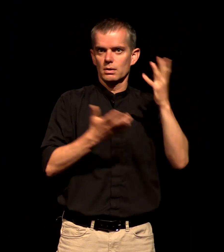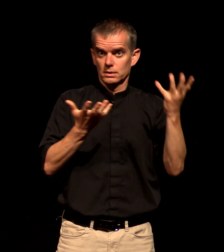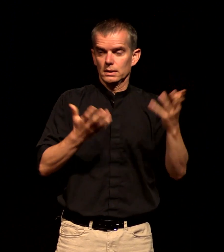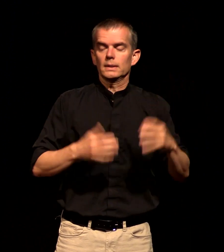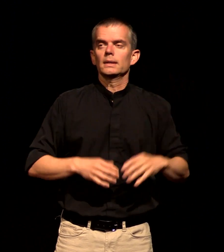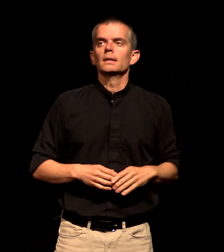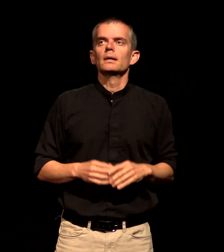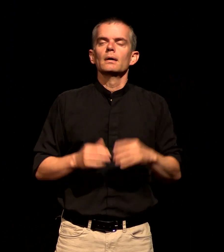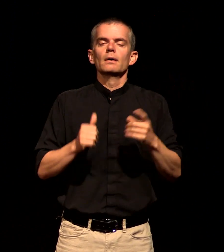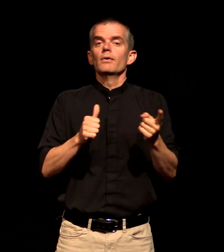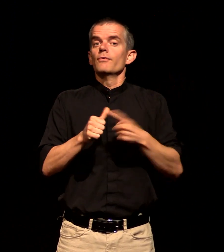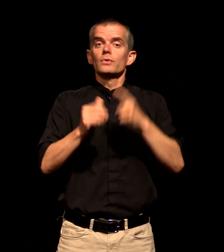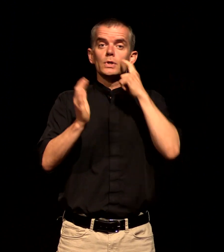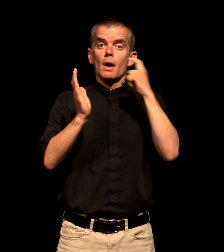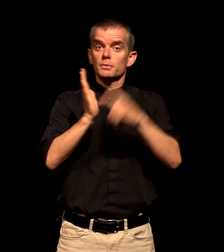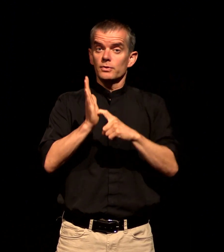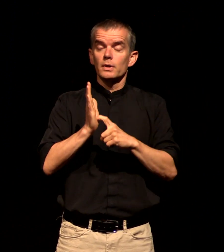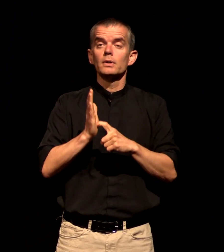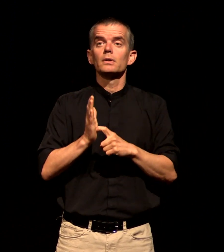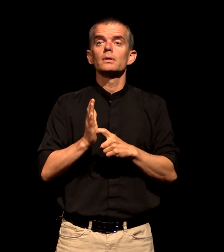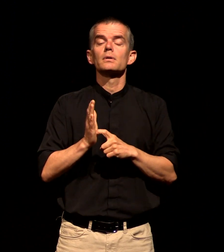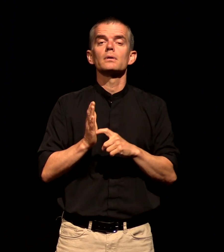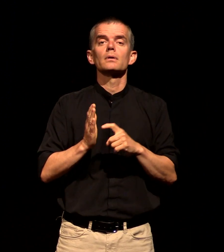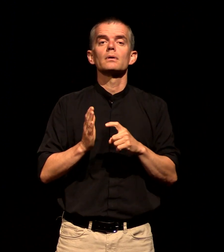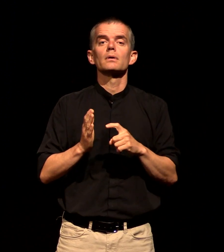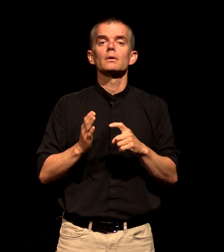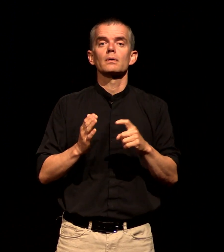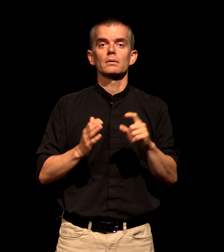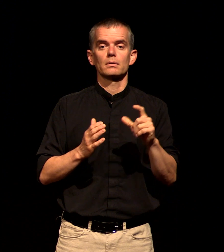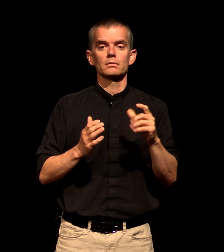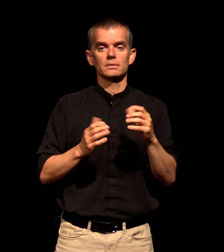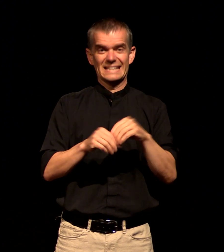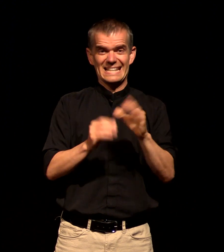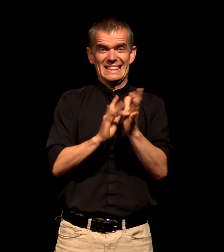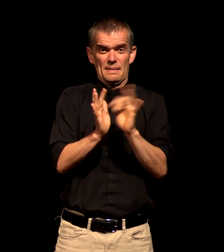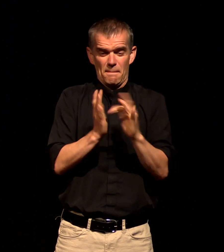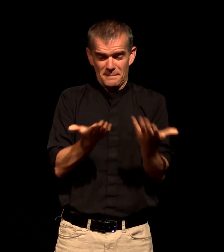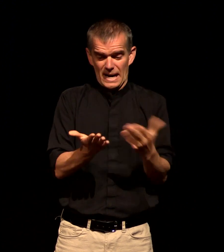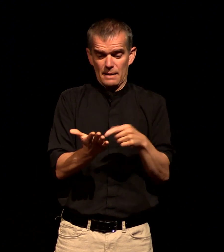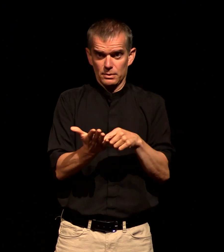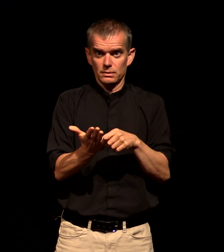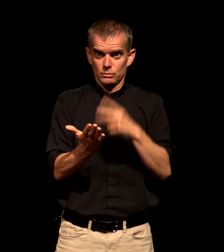the very existence of lament literature, in our scriptures